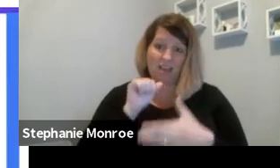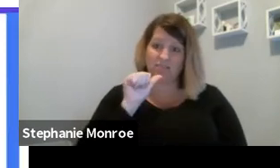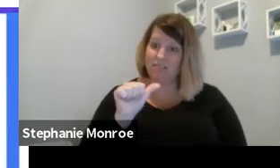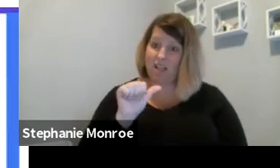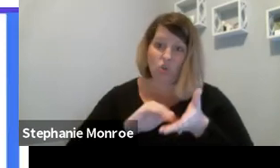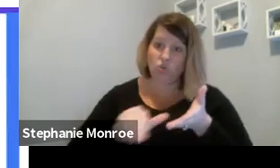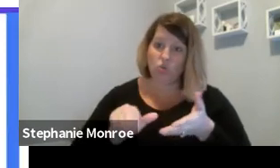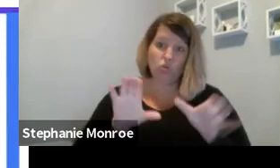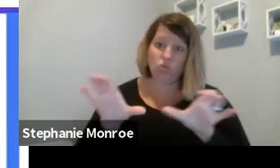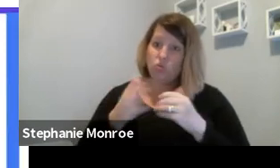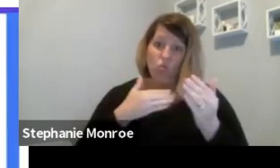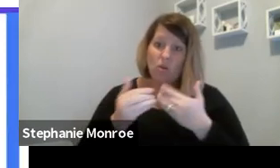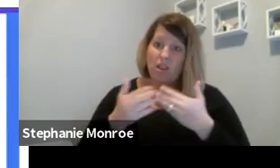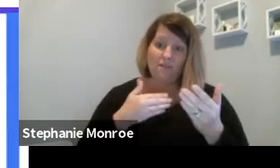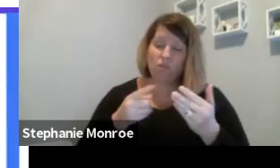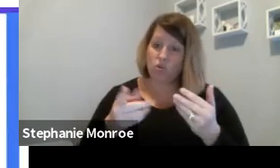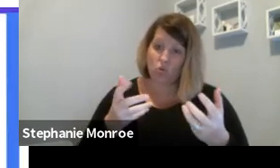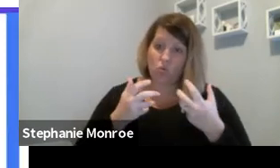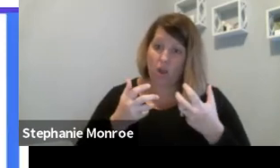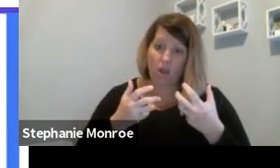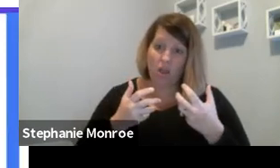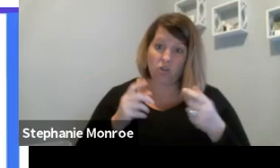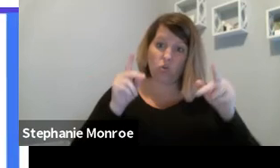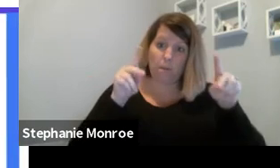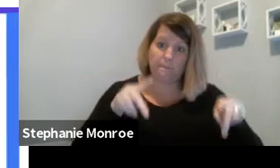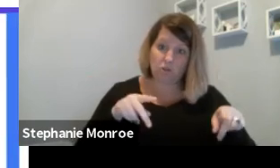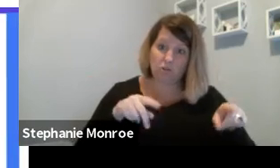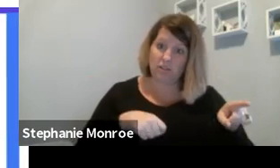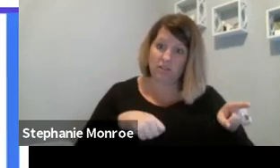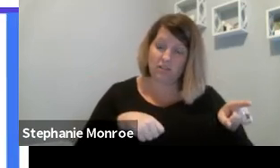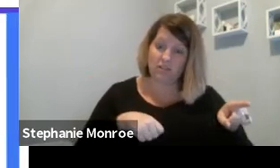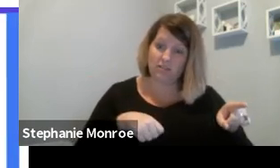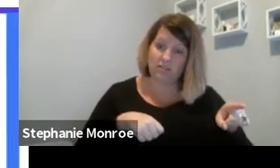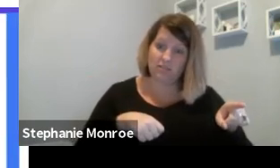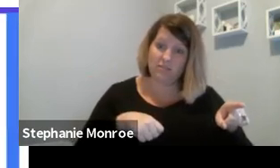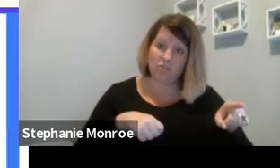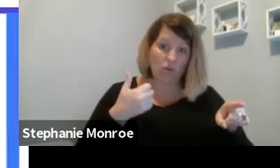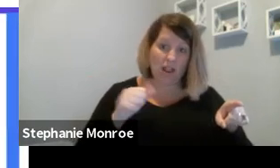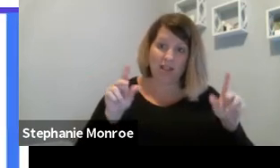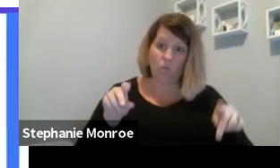to do whatever you want to an intimate partner or anyone else?